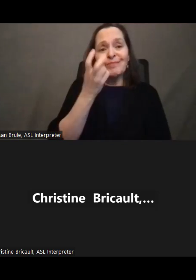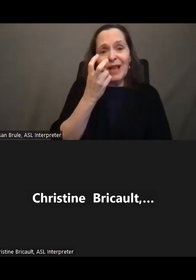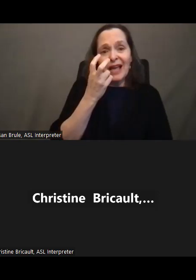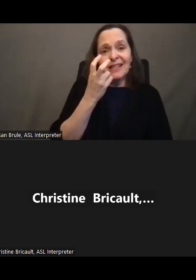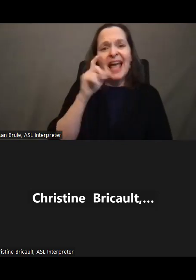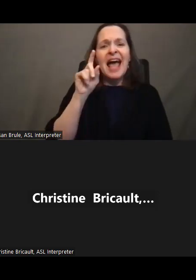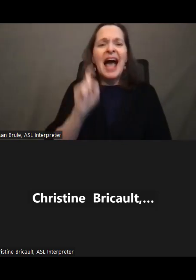essential functions of his job.